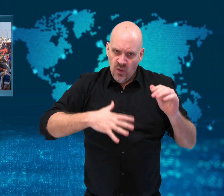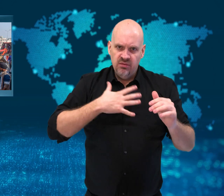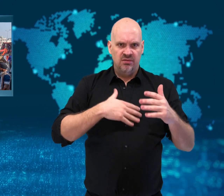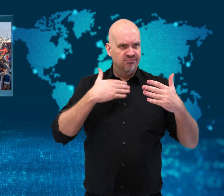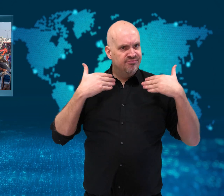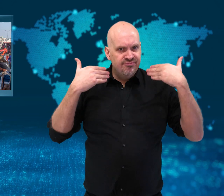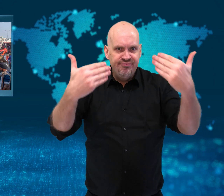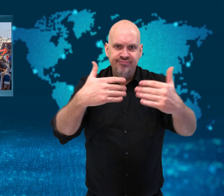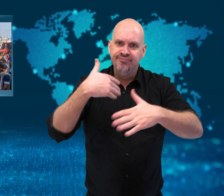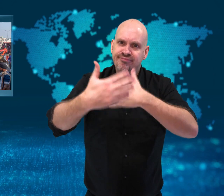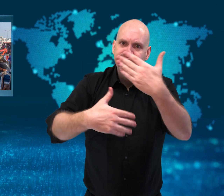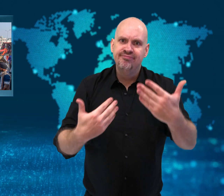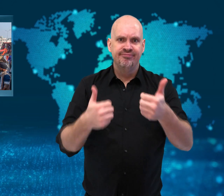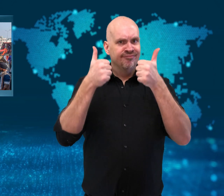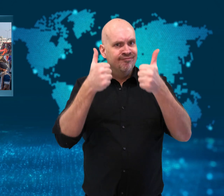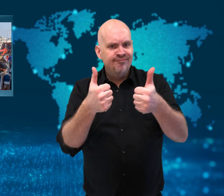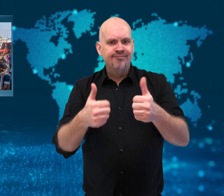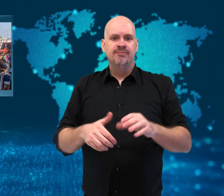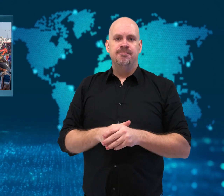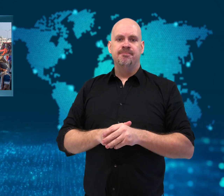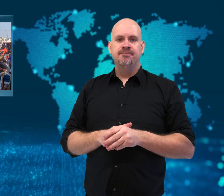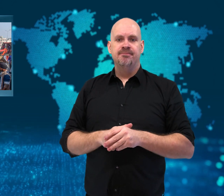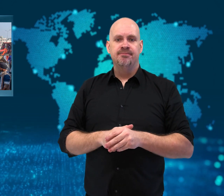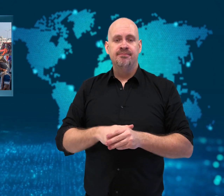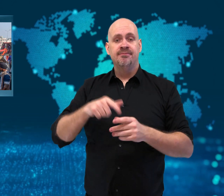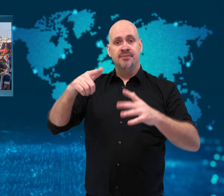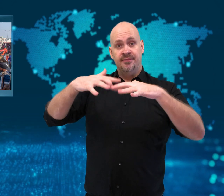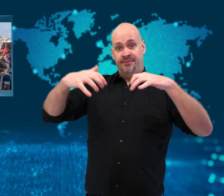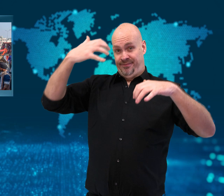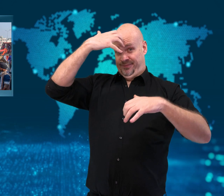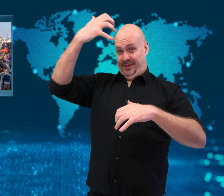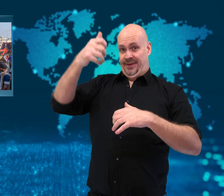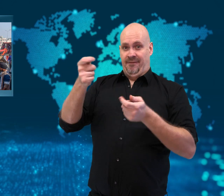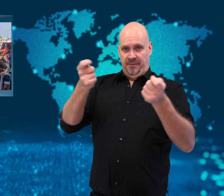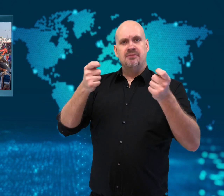protest and demand agriculture reform.